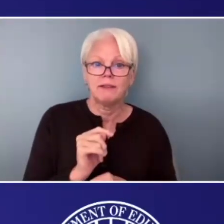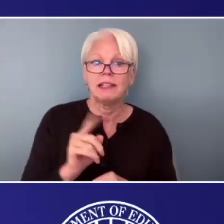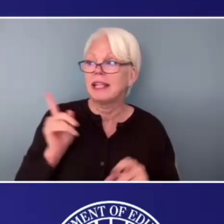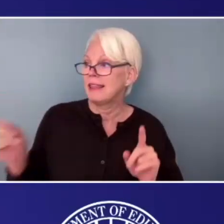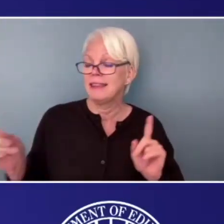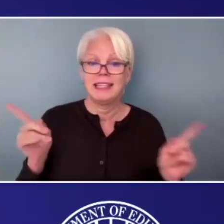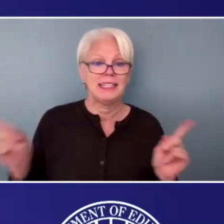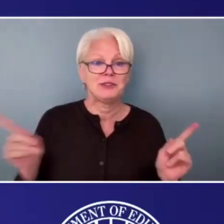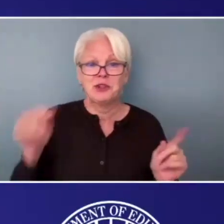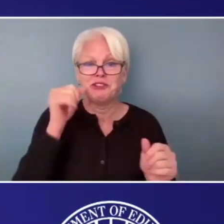I'm not sure where I was.